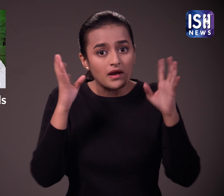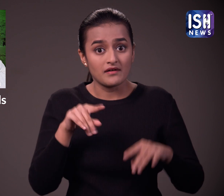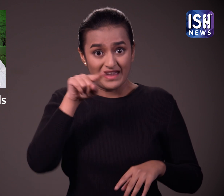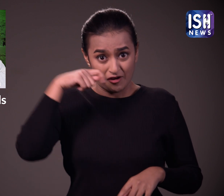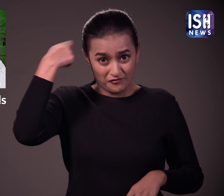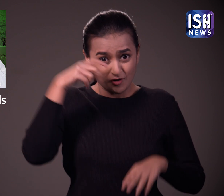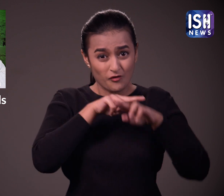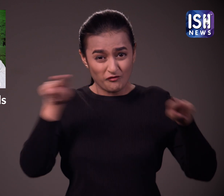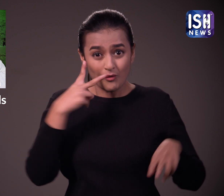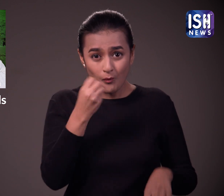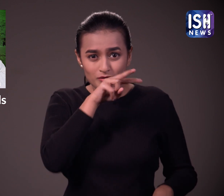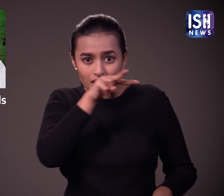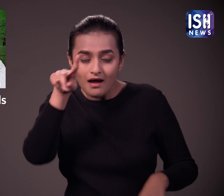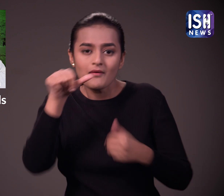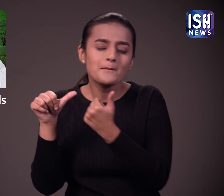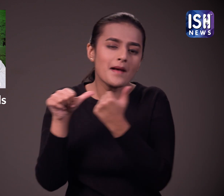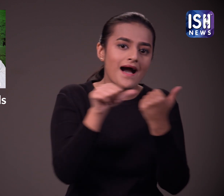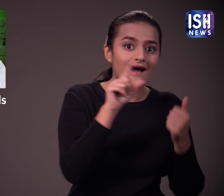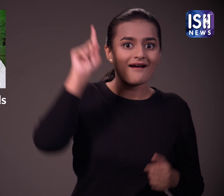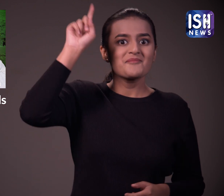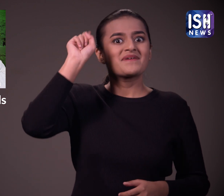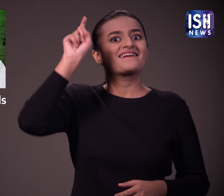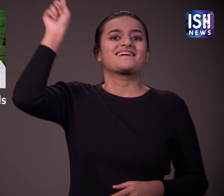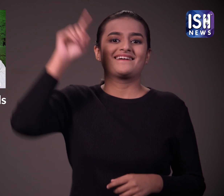Click here to check out the video.